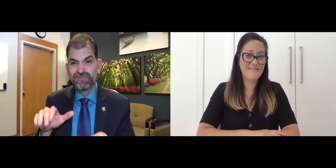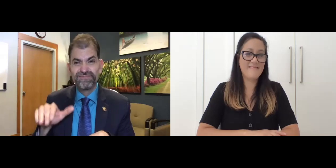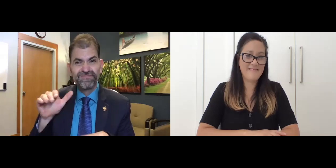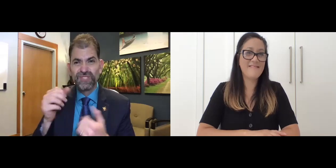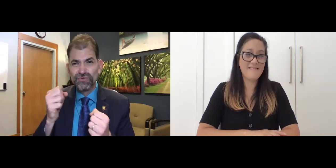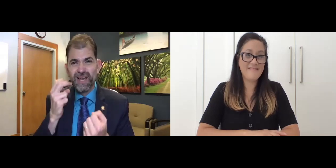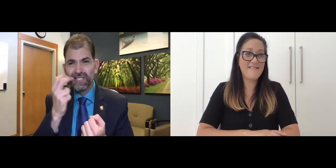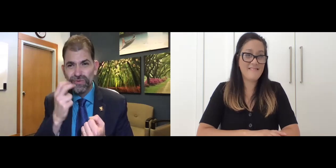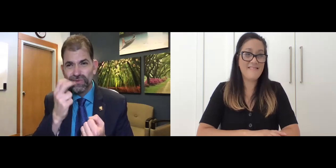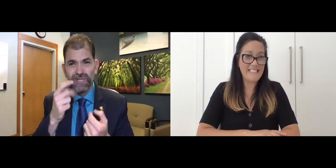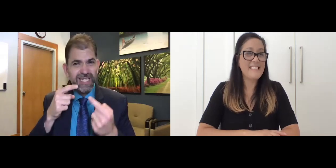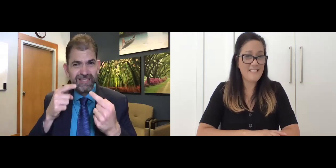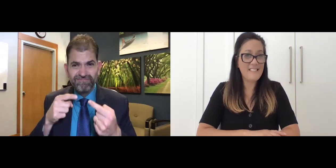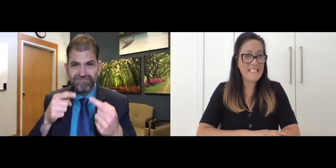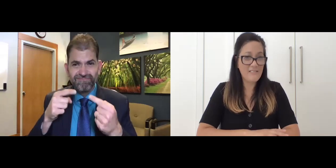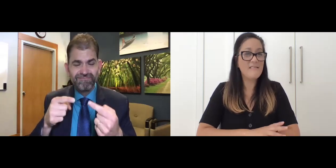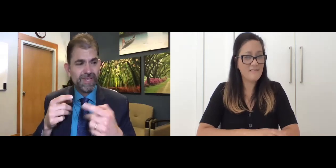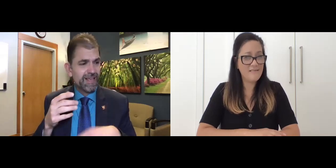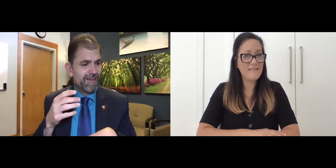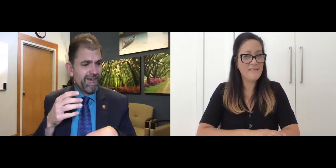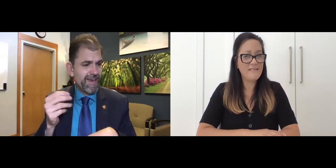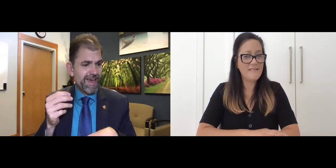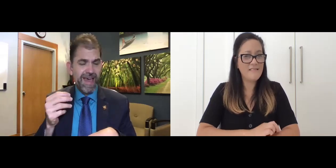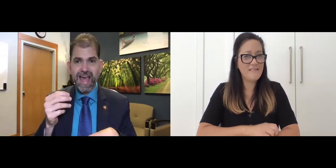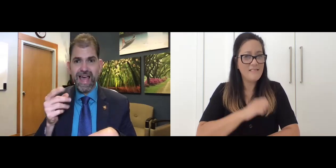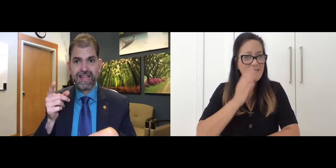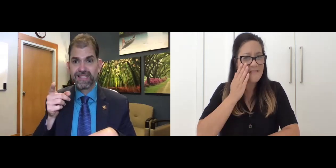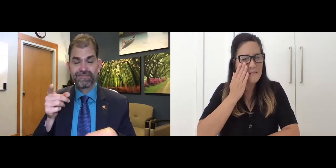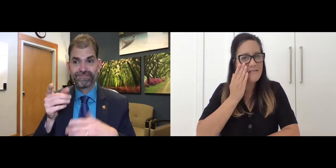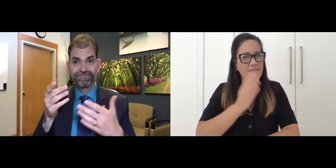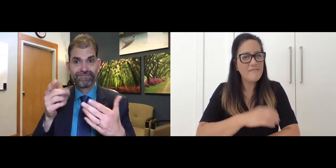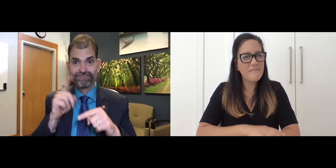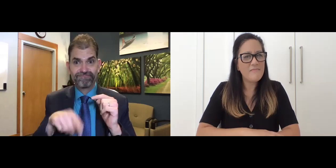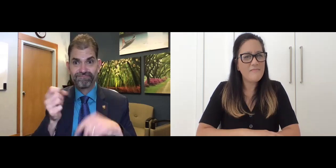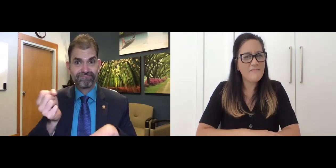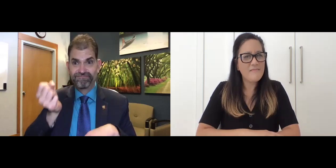to learn sign language or teach this person language in a direct